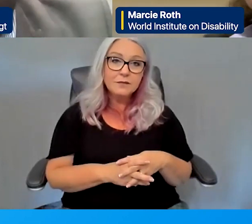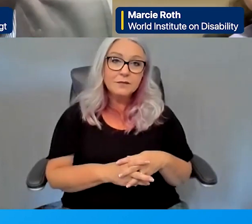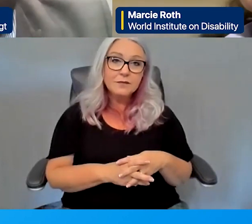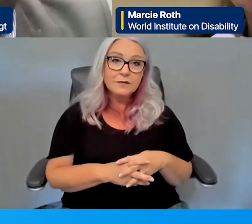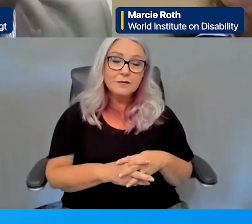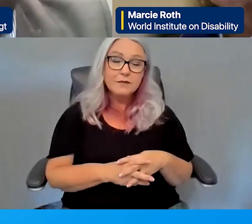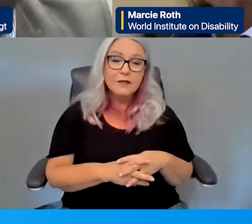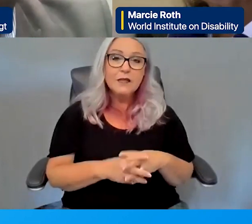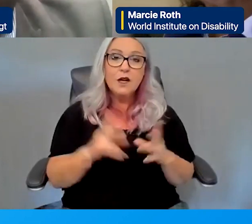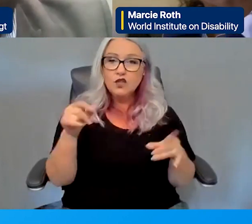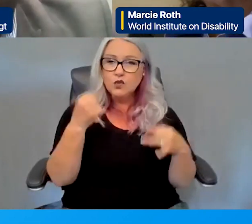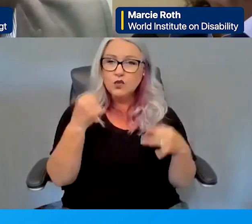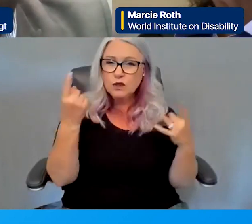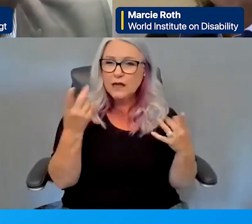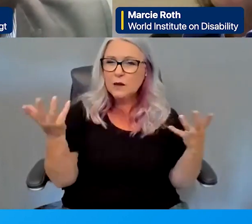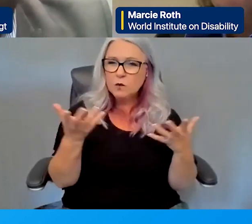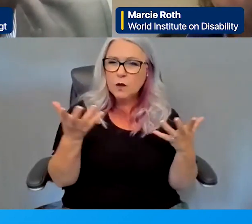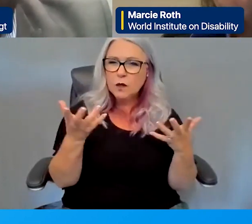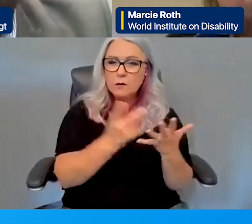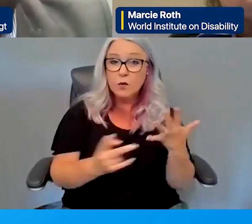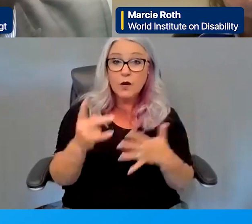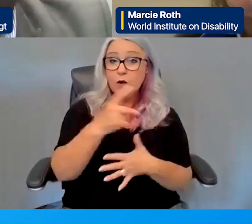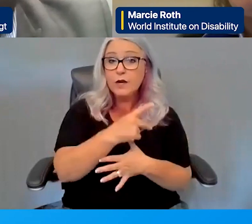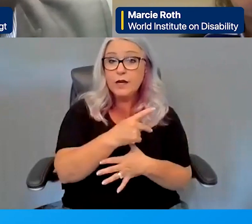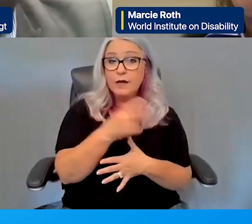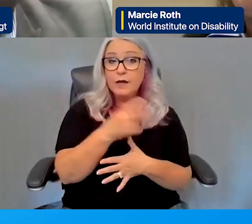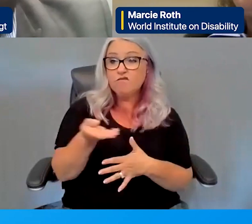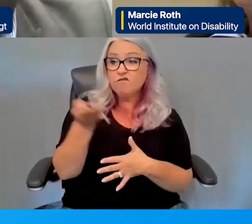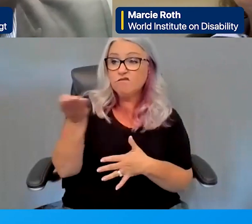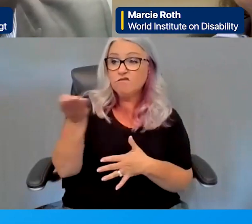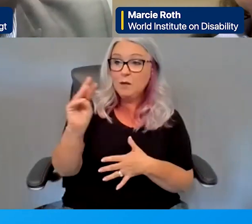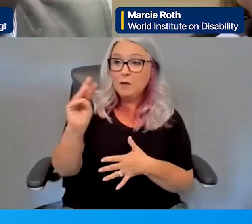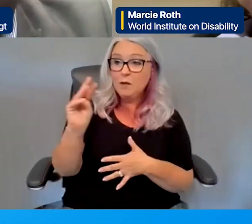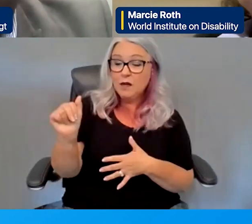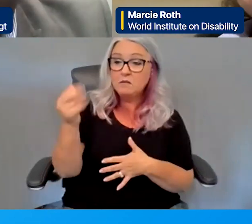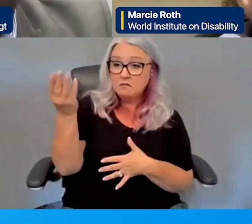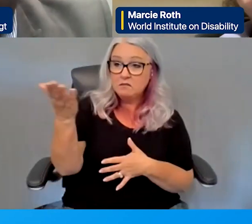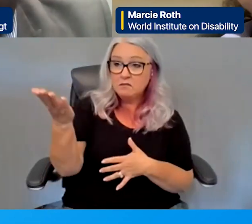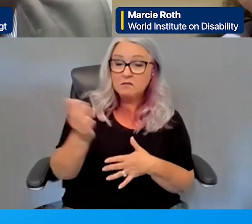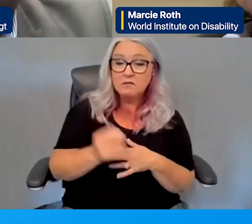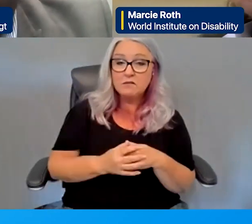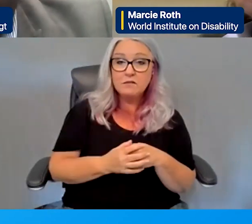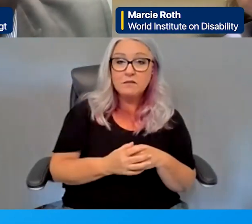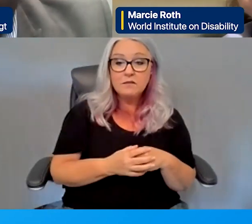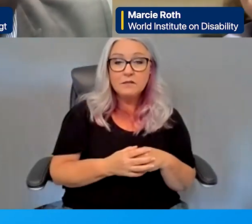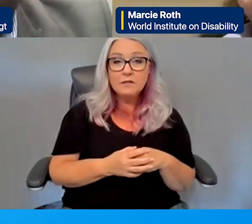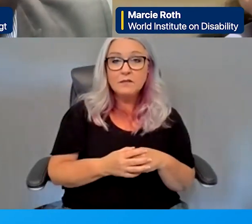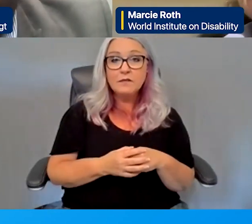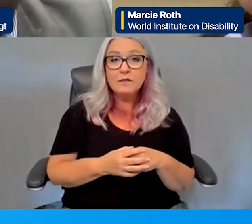priorities to FEMA. And then